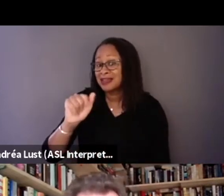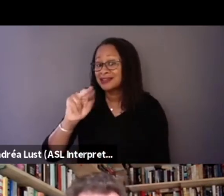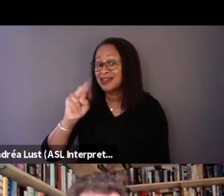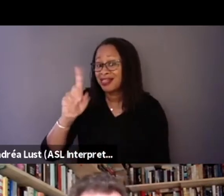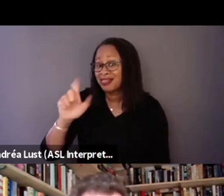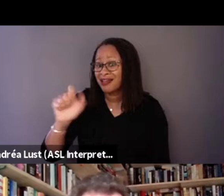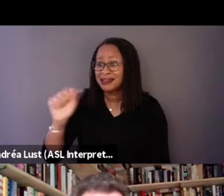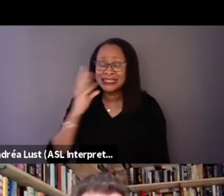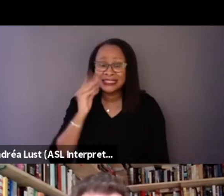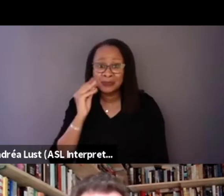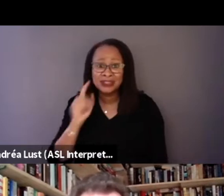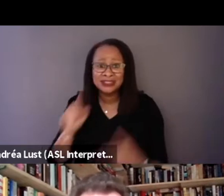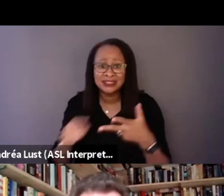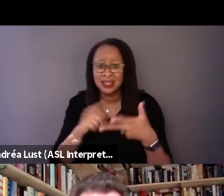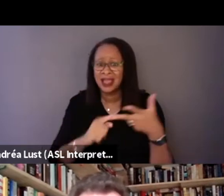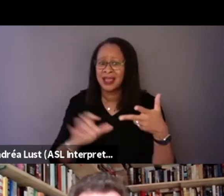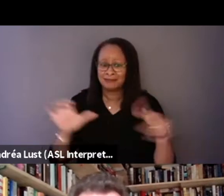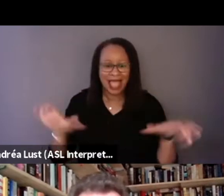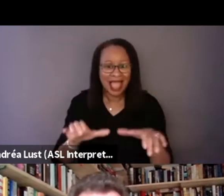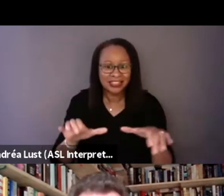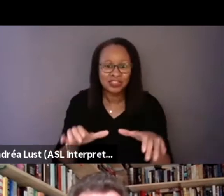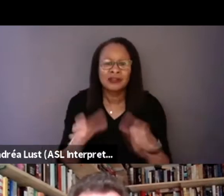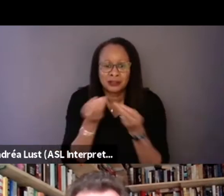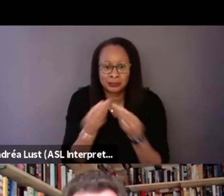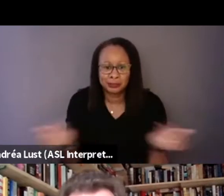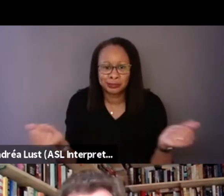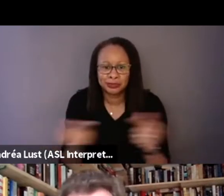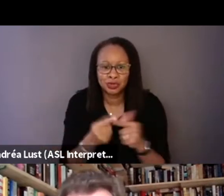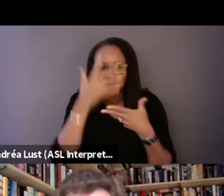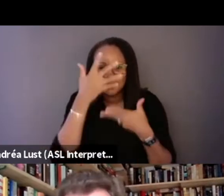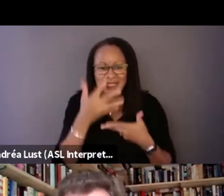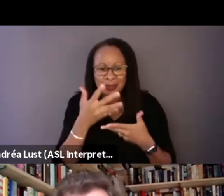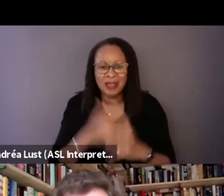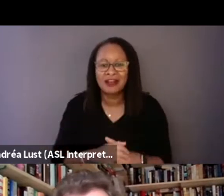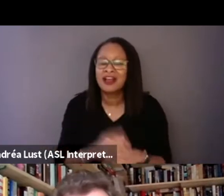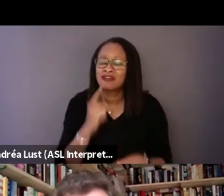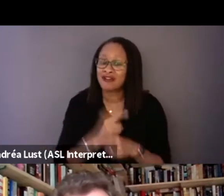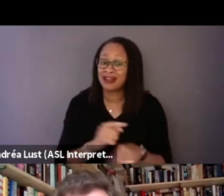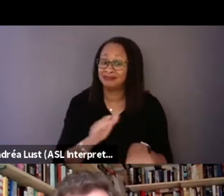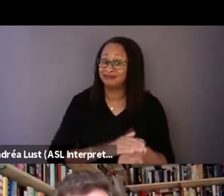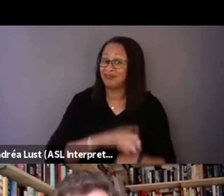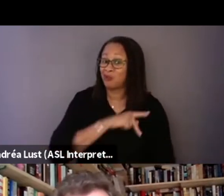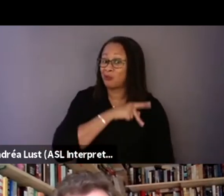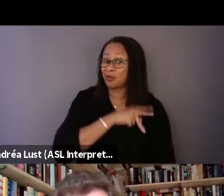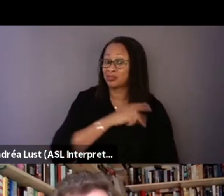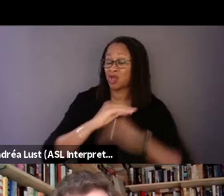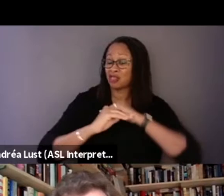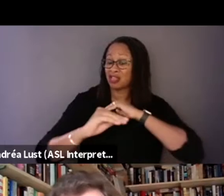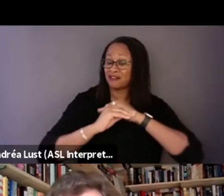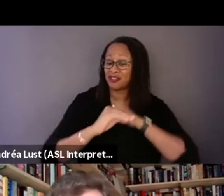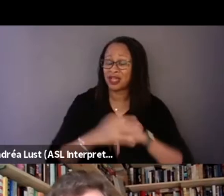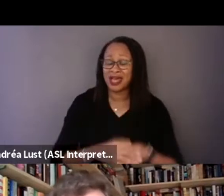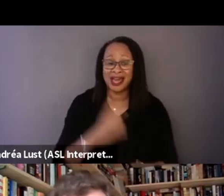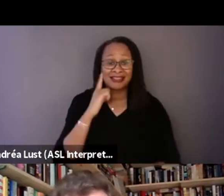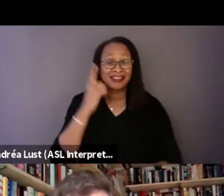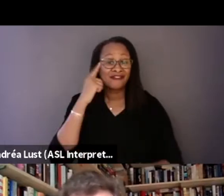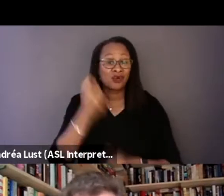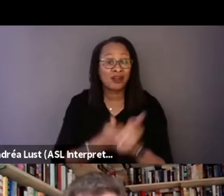Action is the antidote to despair. And then on a personal level, I think for everybody